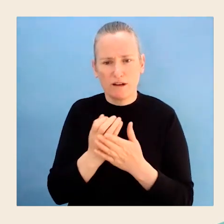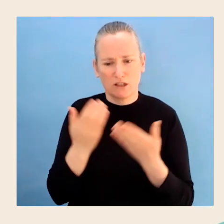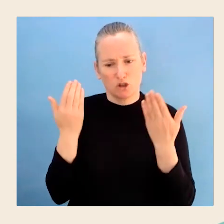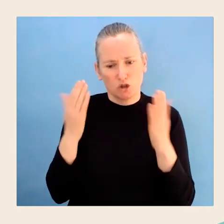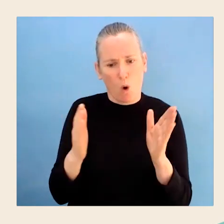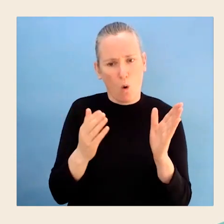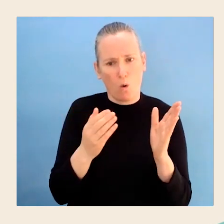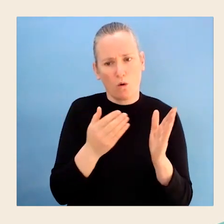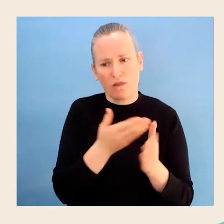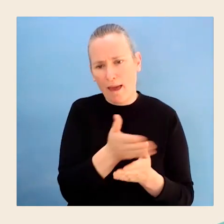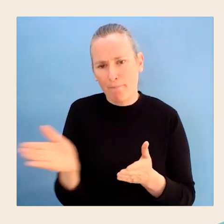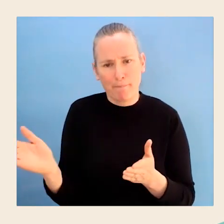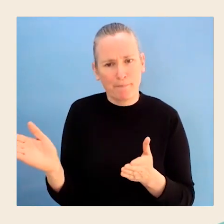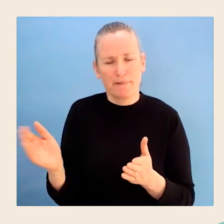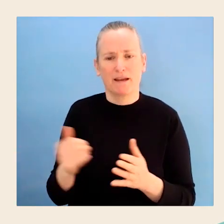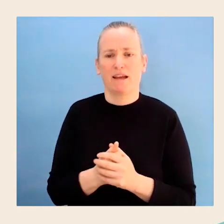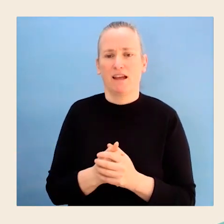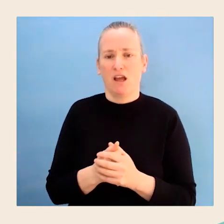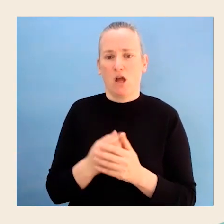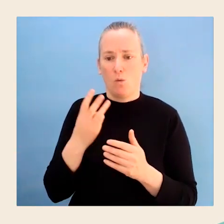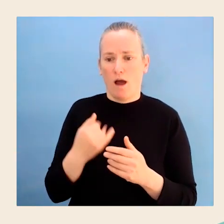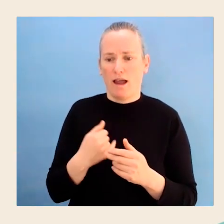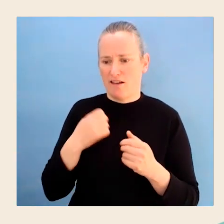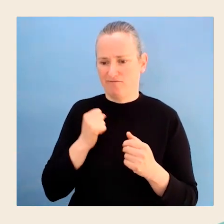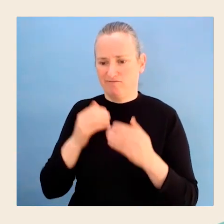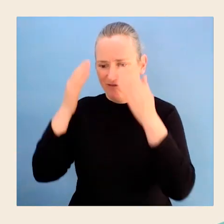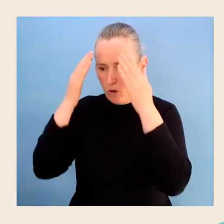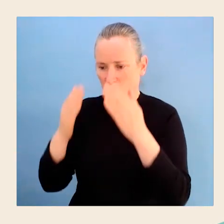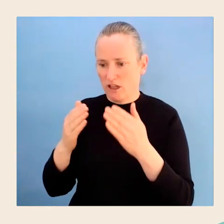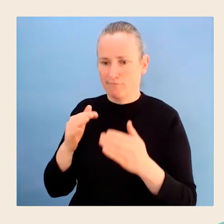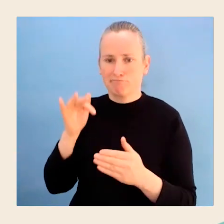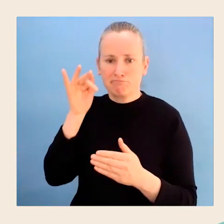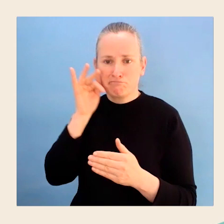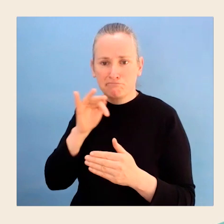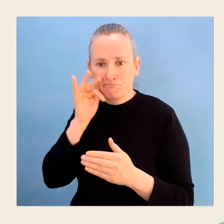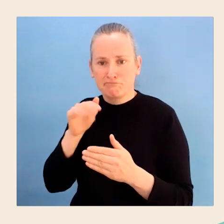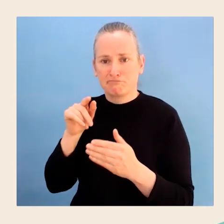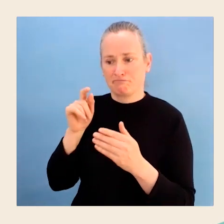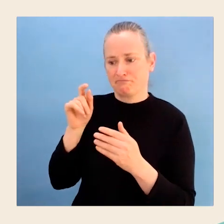And because the focus on stereotypes and caricatures is so great and so big,